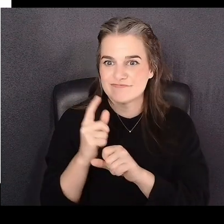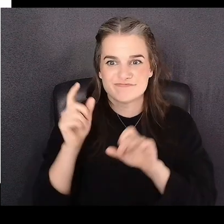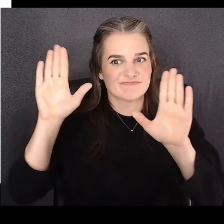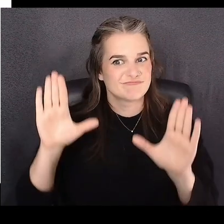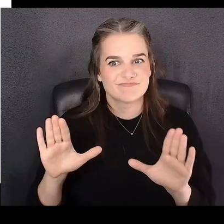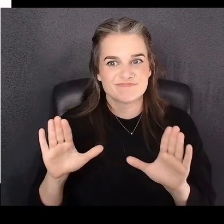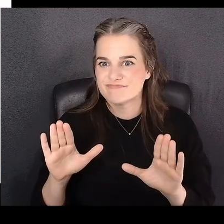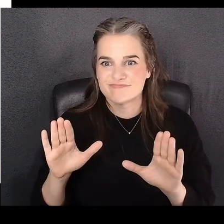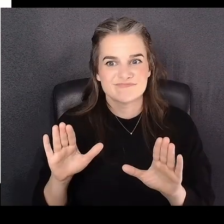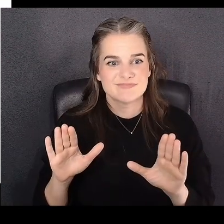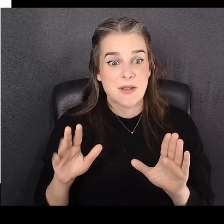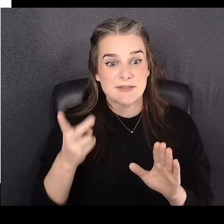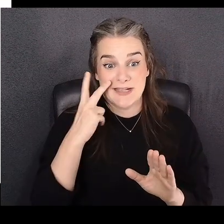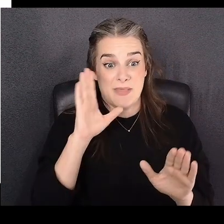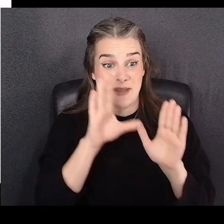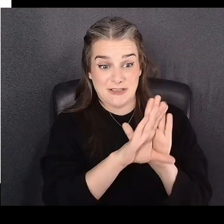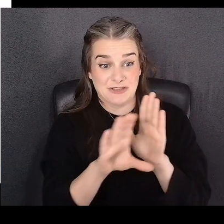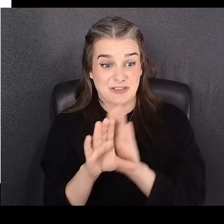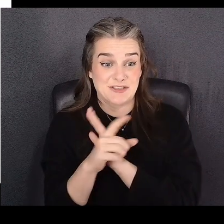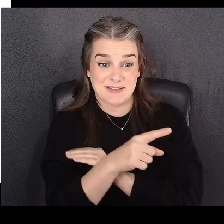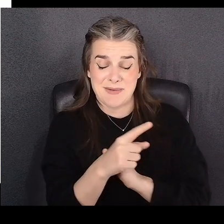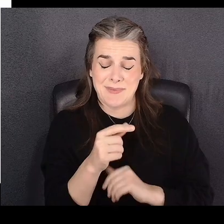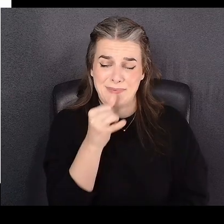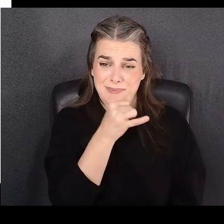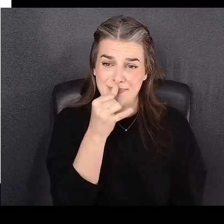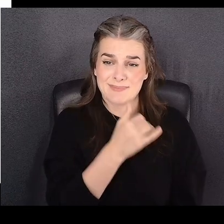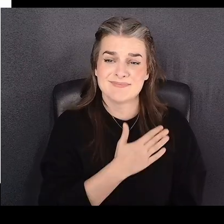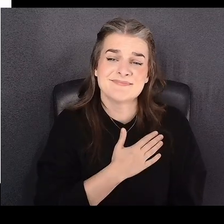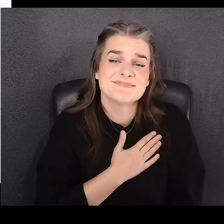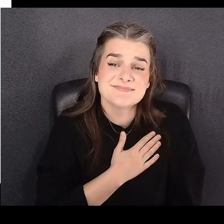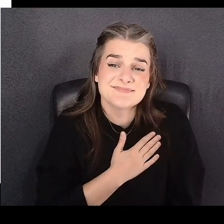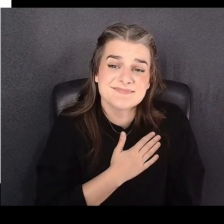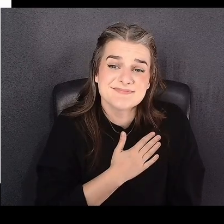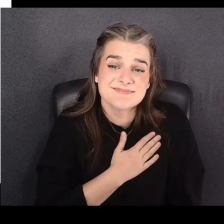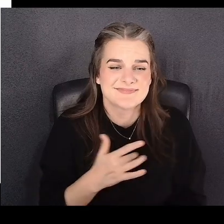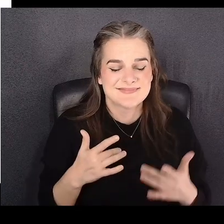In the pictures alone are just some of the events that we have--